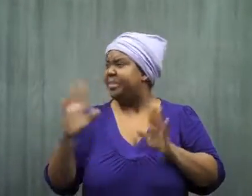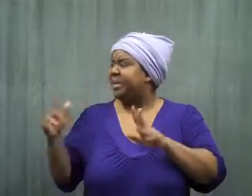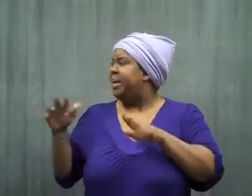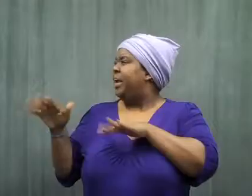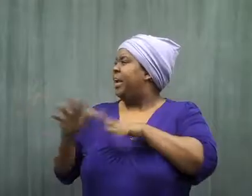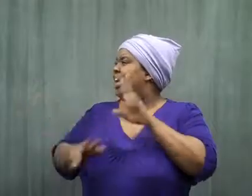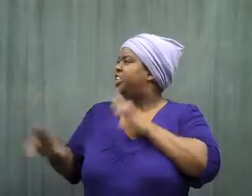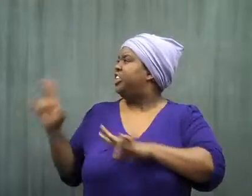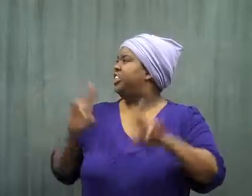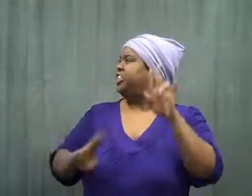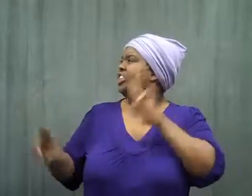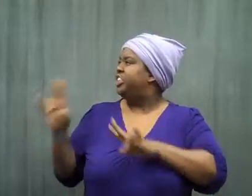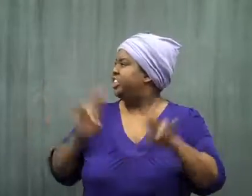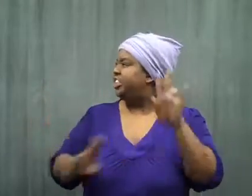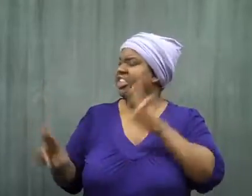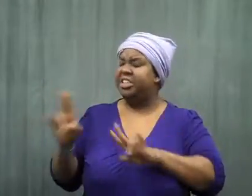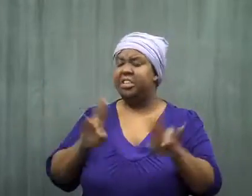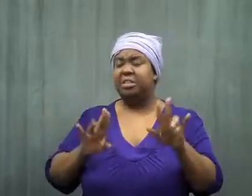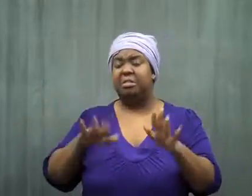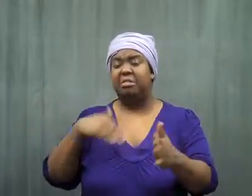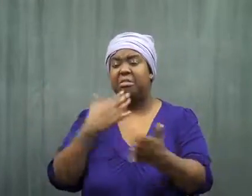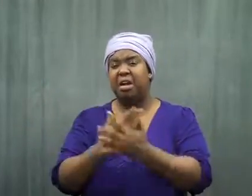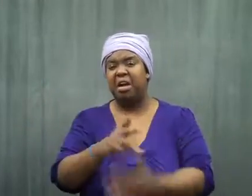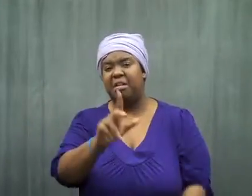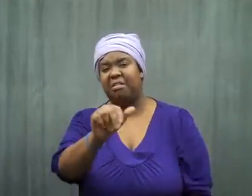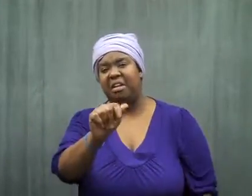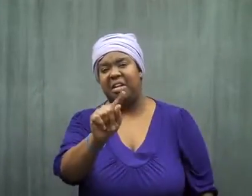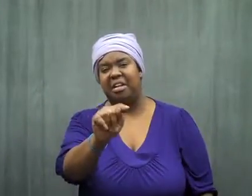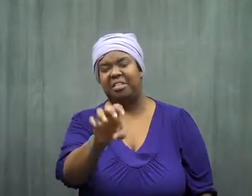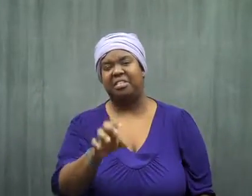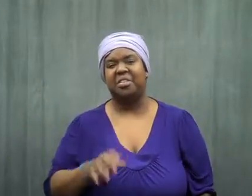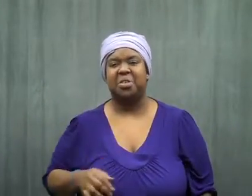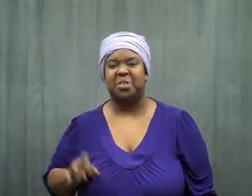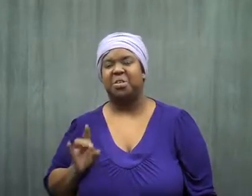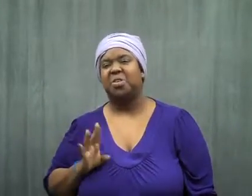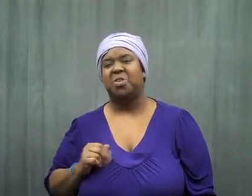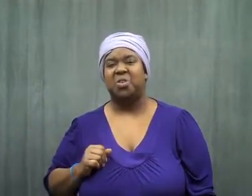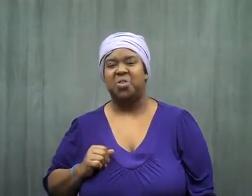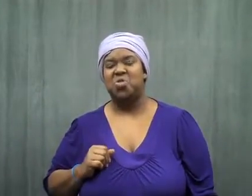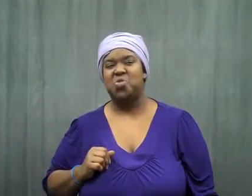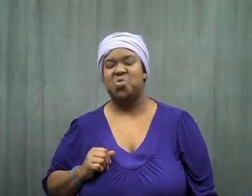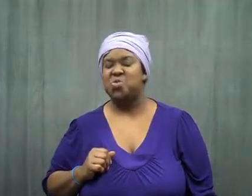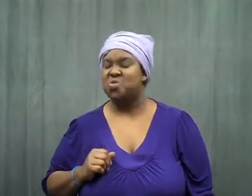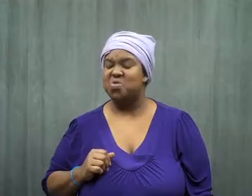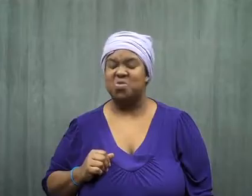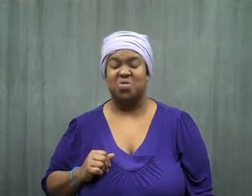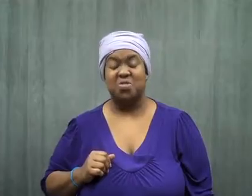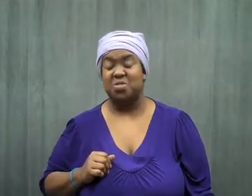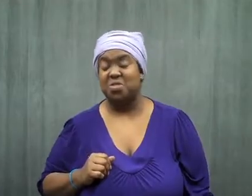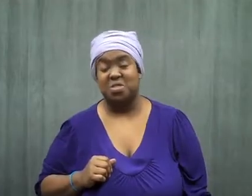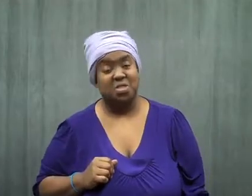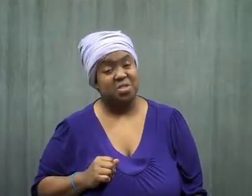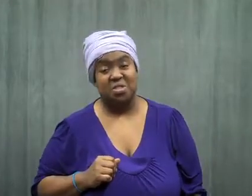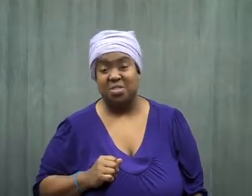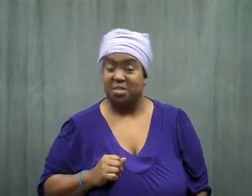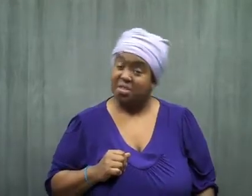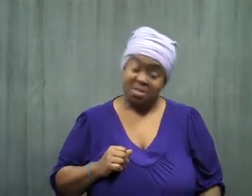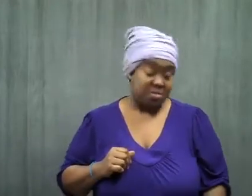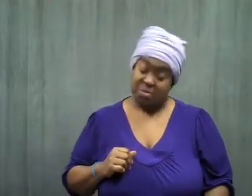We kept on talking and we finally arrived late. Really late.